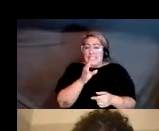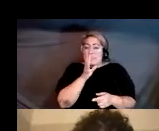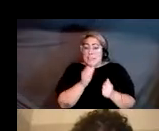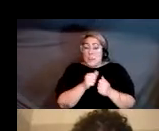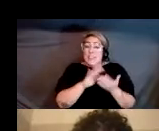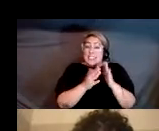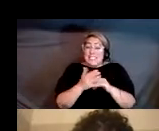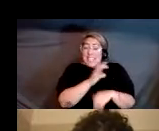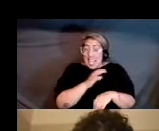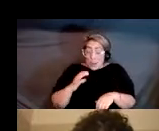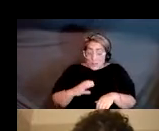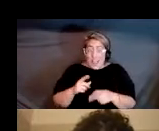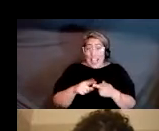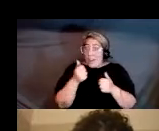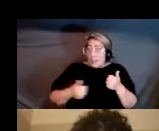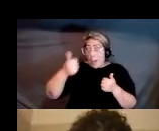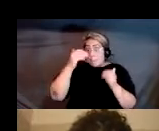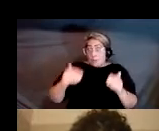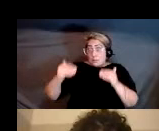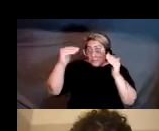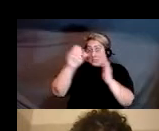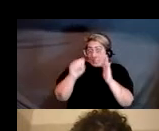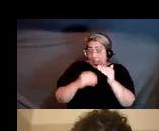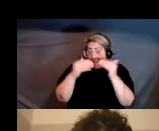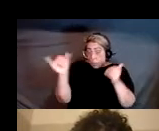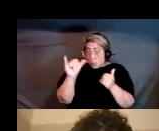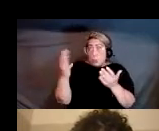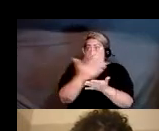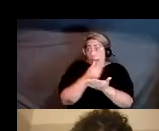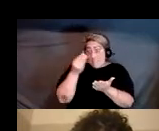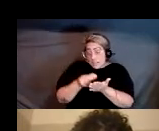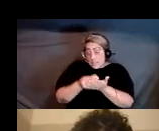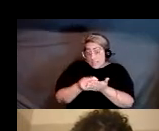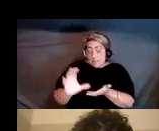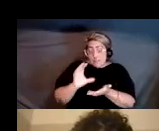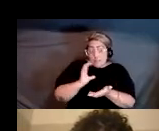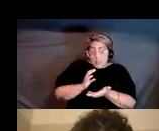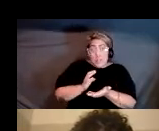looking at state funding we also have a weekly field call every Thursday so come join us if you're interested let me know. I